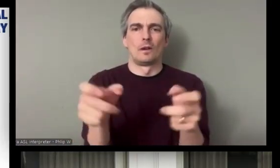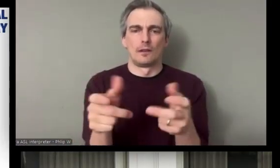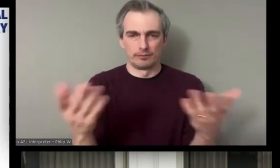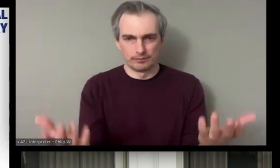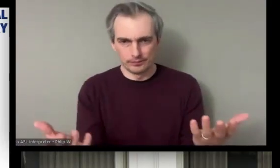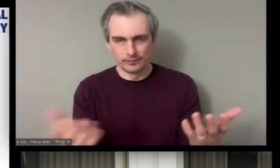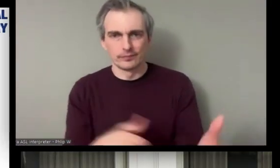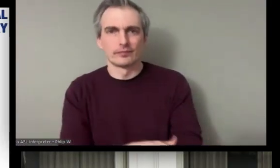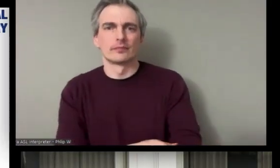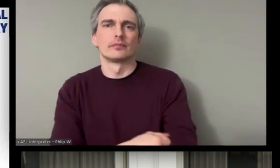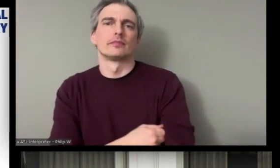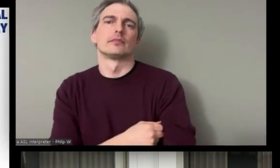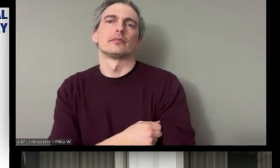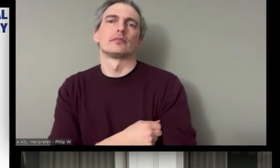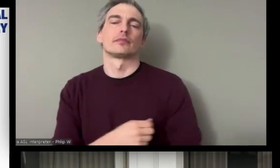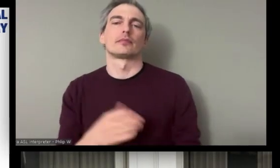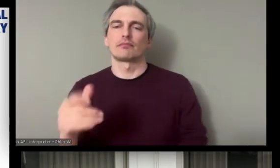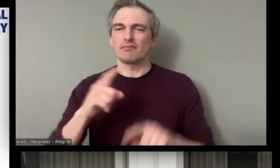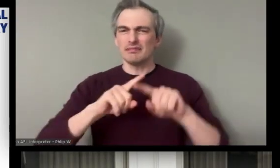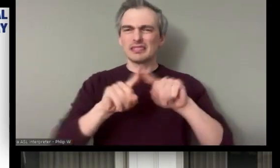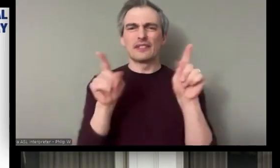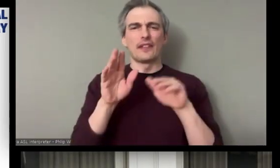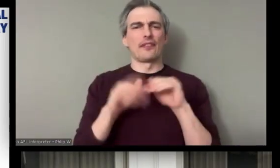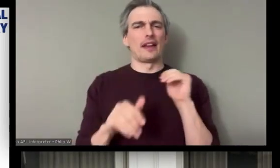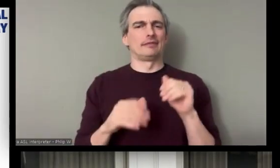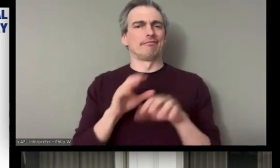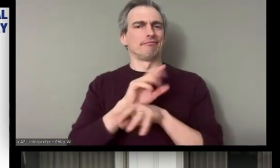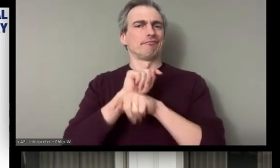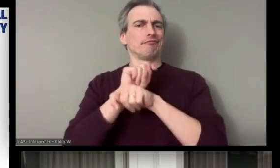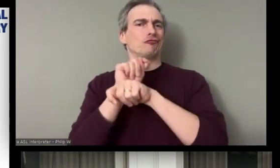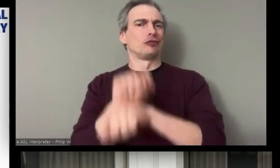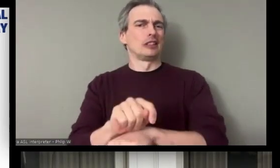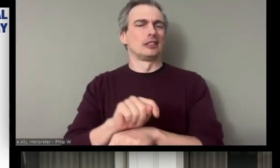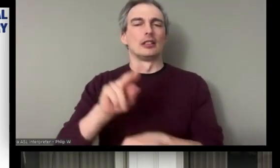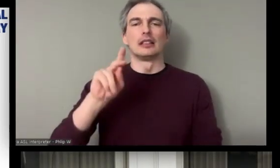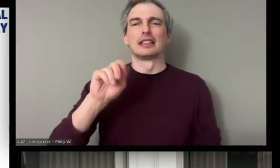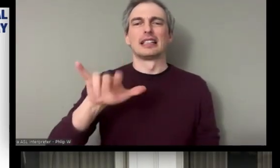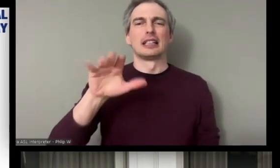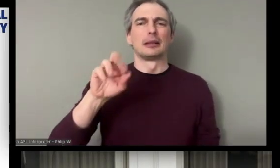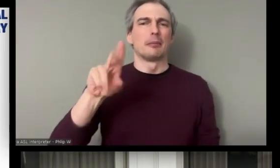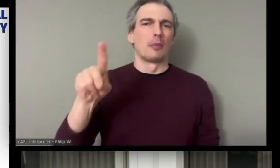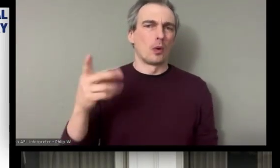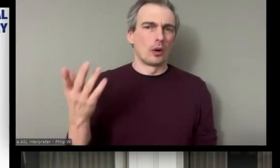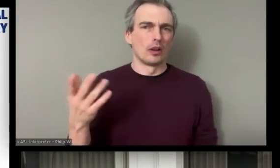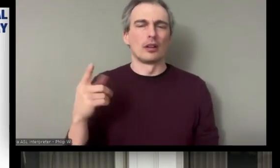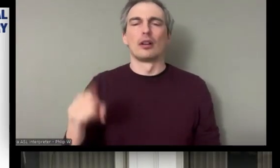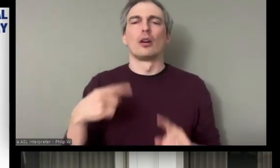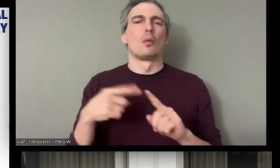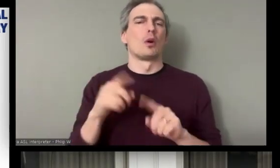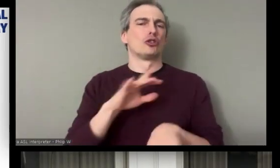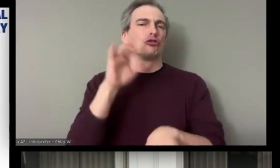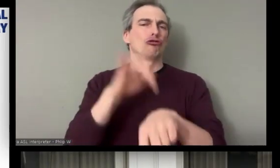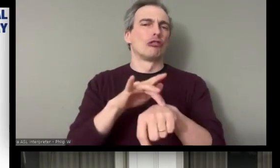a traditional keyboard -- where touch typing with a single finger is generally able to be done.